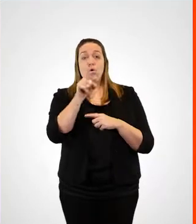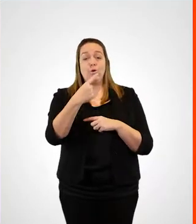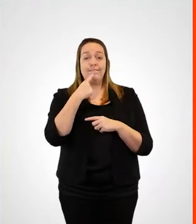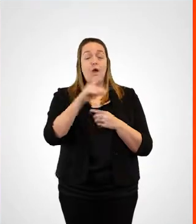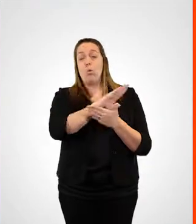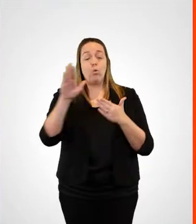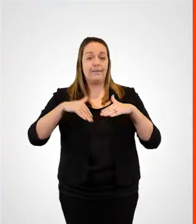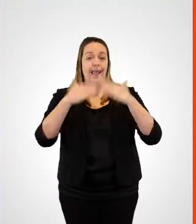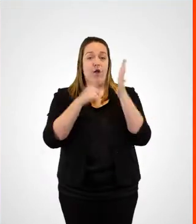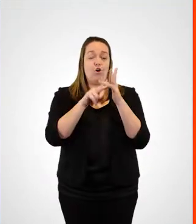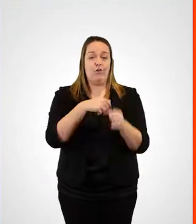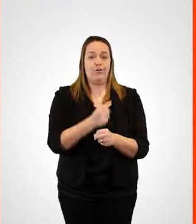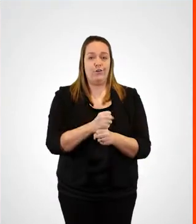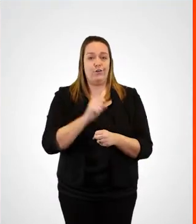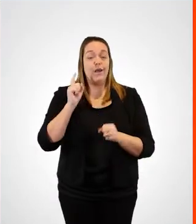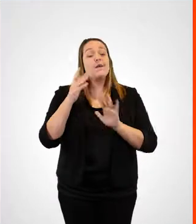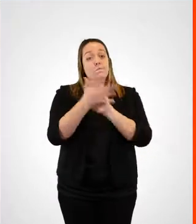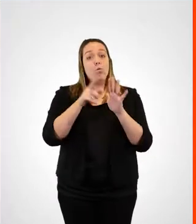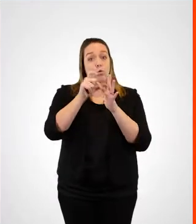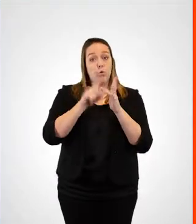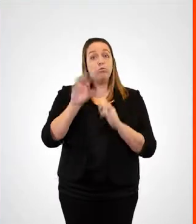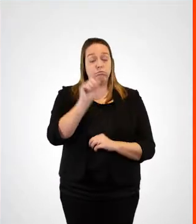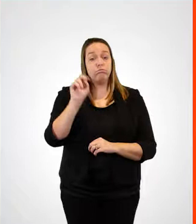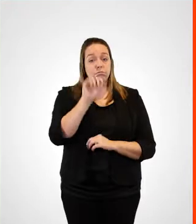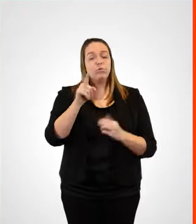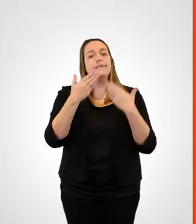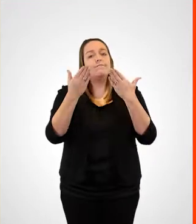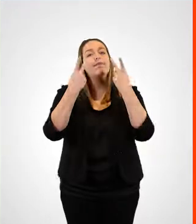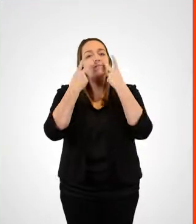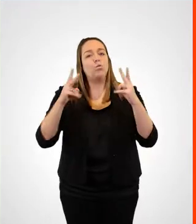The idea was that by doing that you were providing visual access to English.